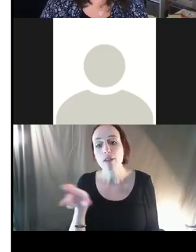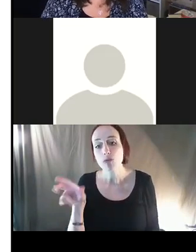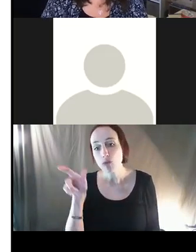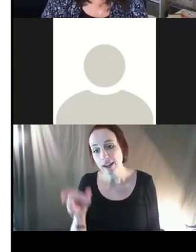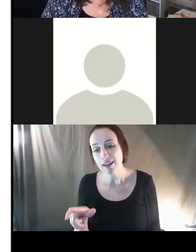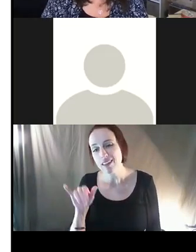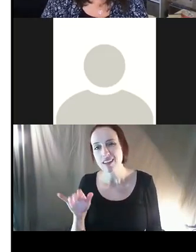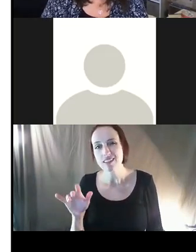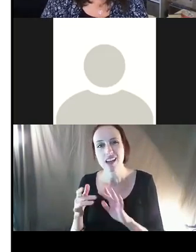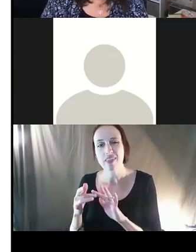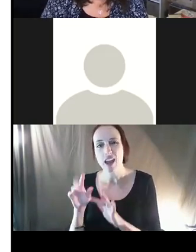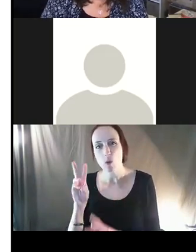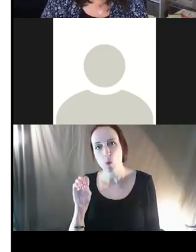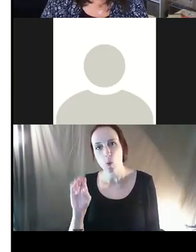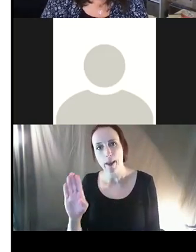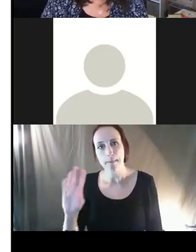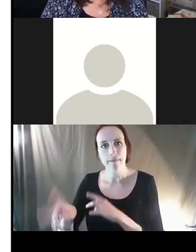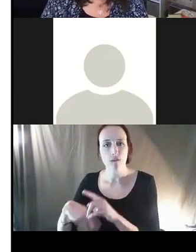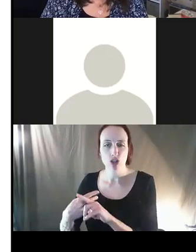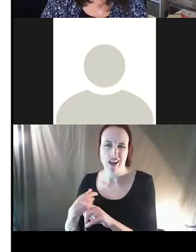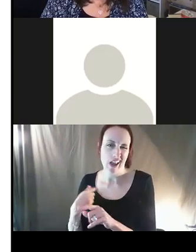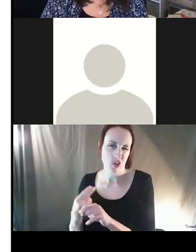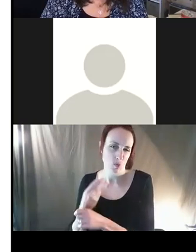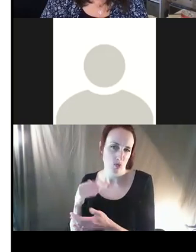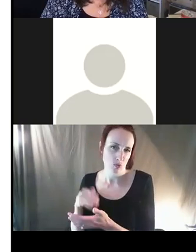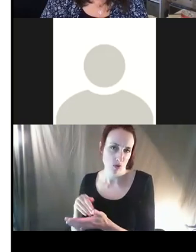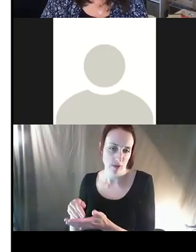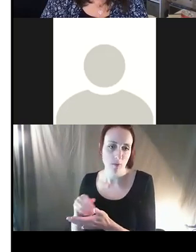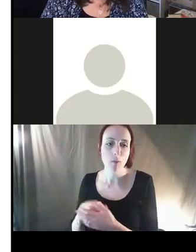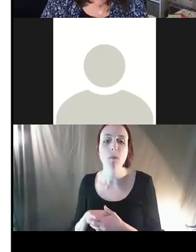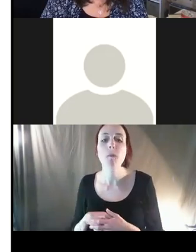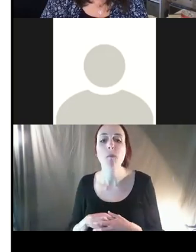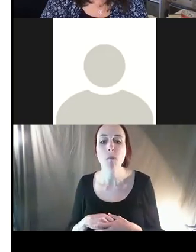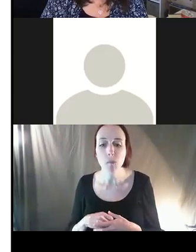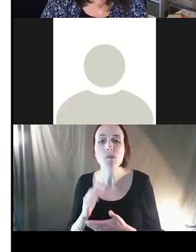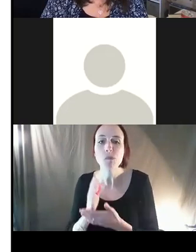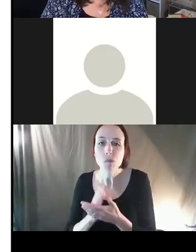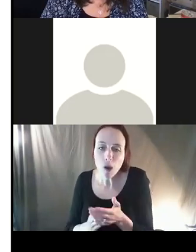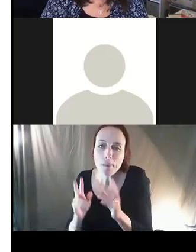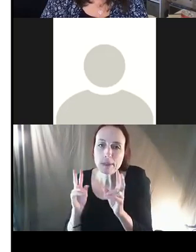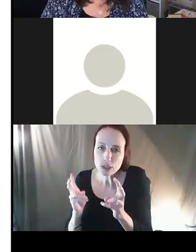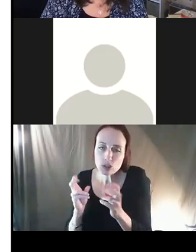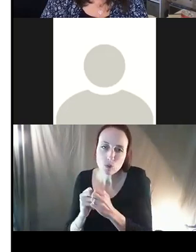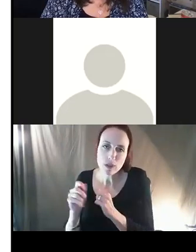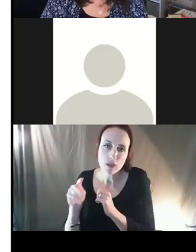most frequently. There are known accessibility issues with this tool as well.